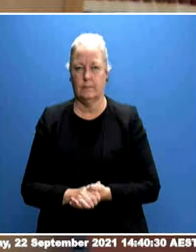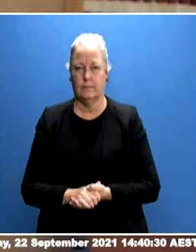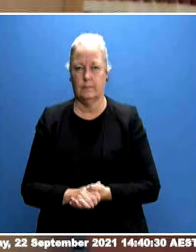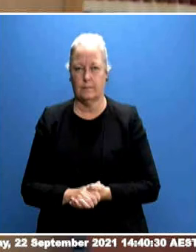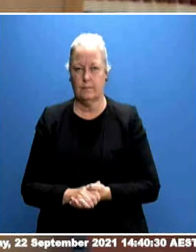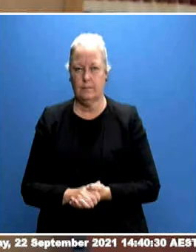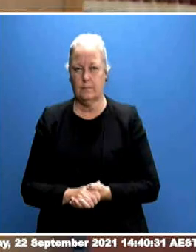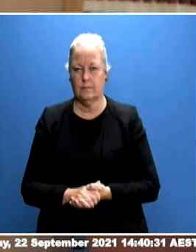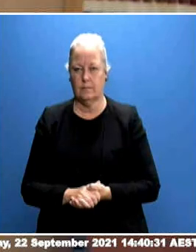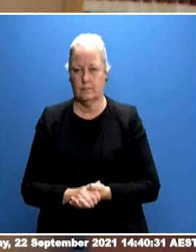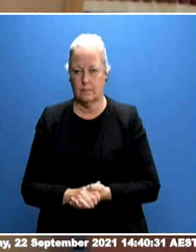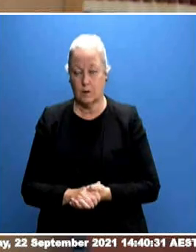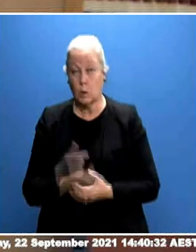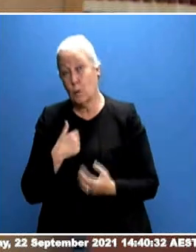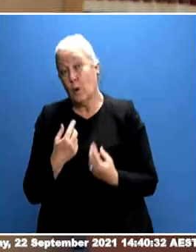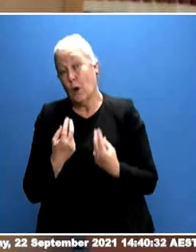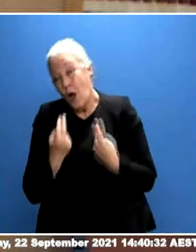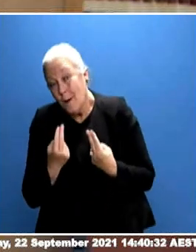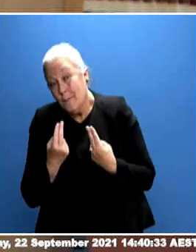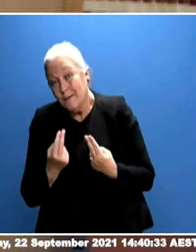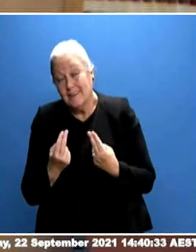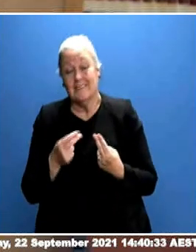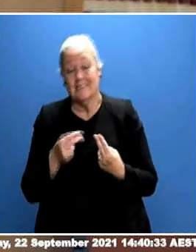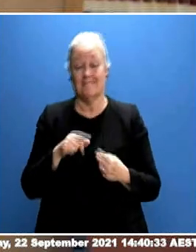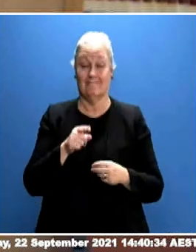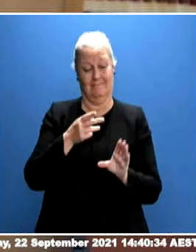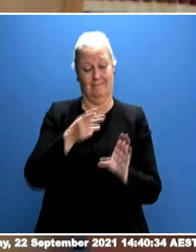psychiatrist, so unfortunately we haven't been able to do that, so while